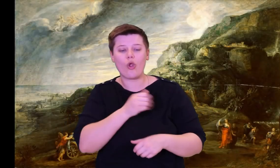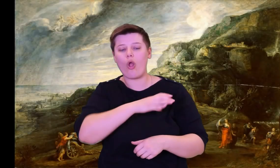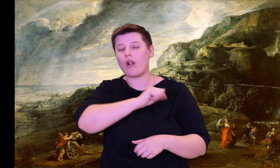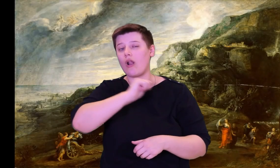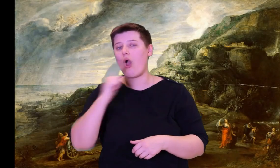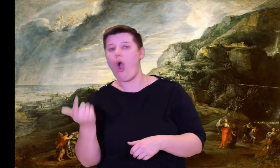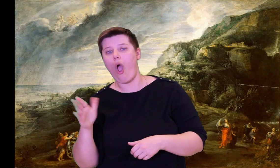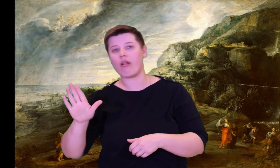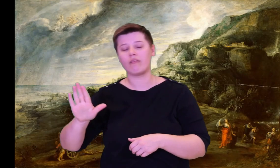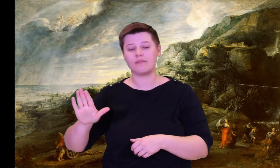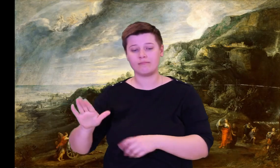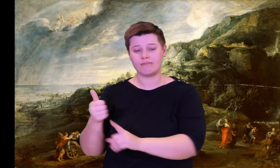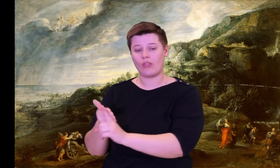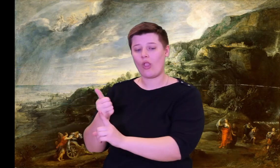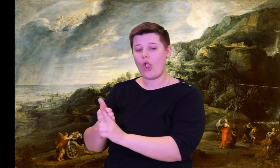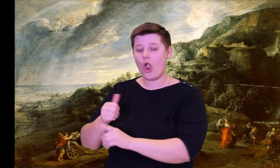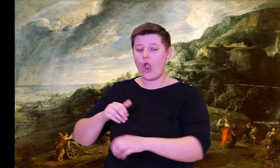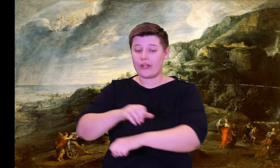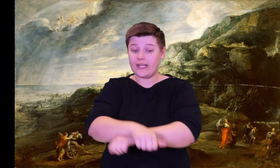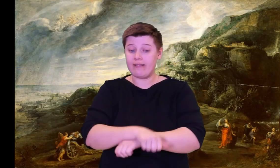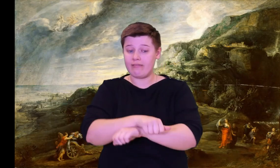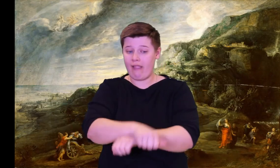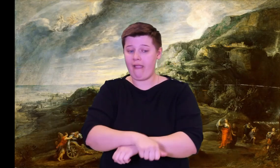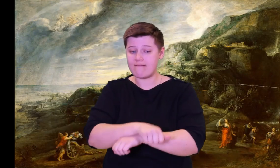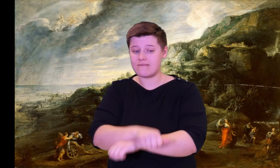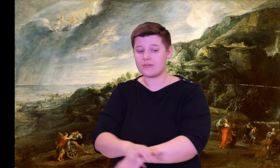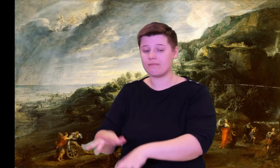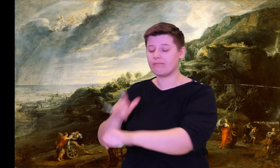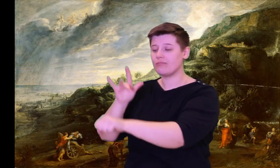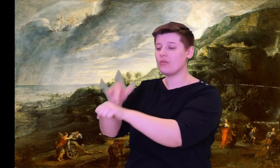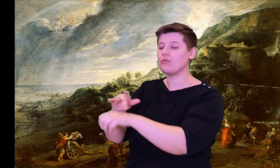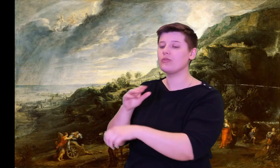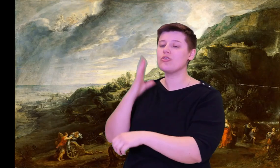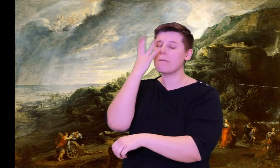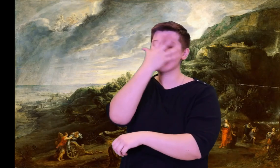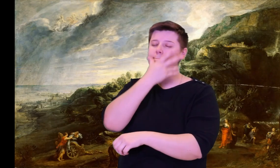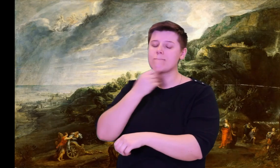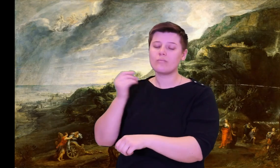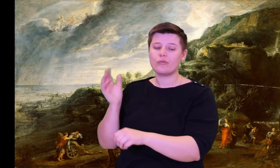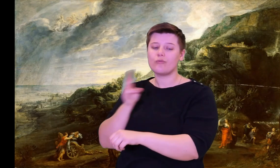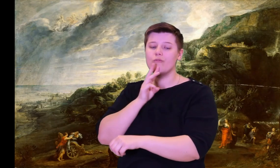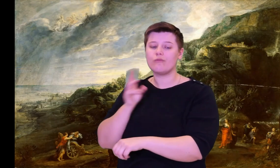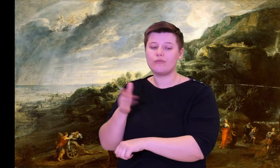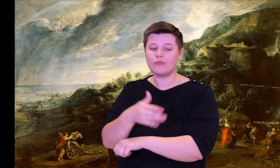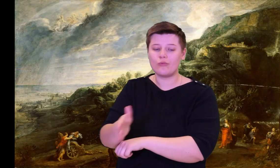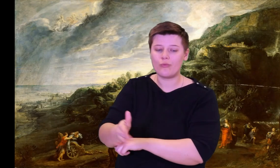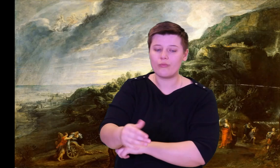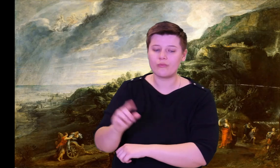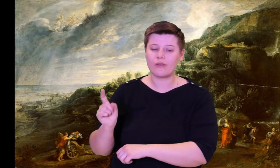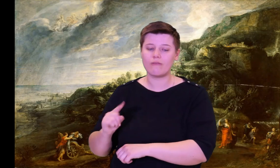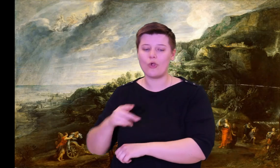and bubbles up from underneath, to wash even the dirtiest of laundry.